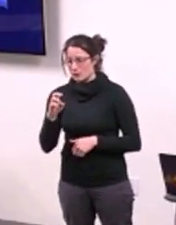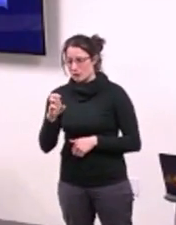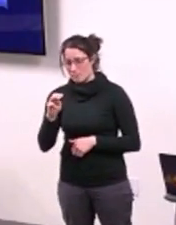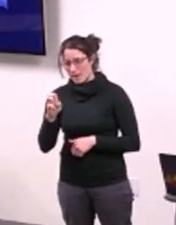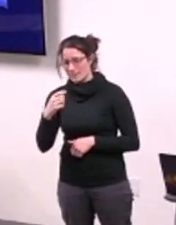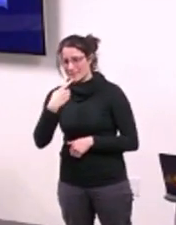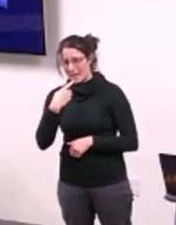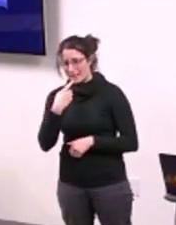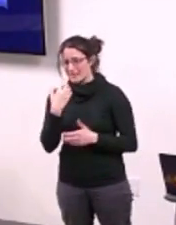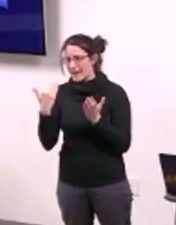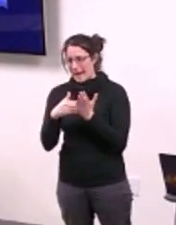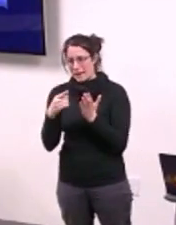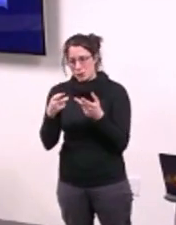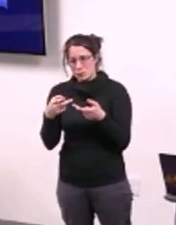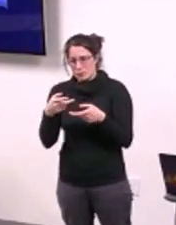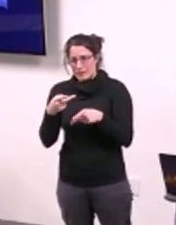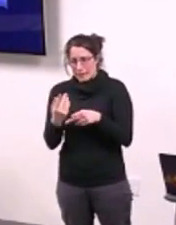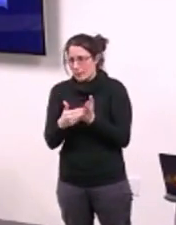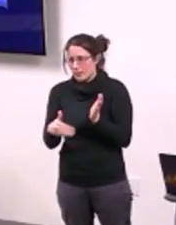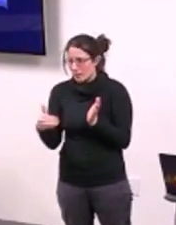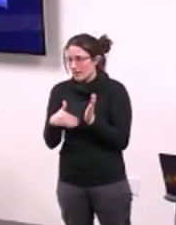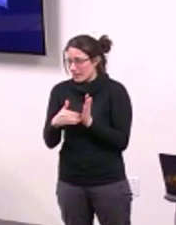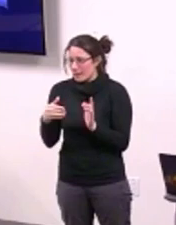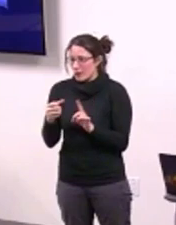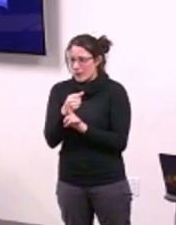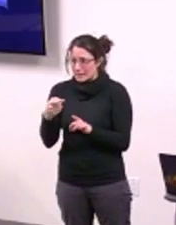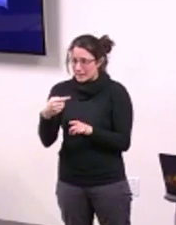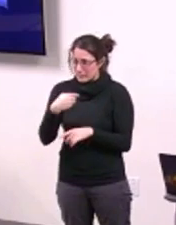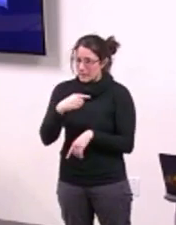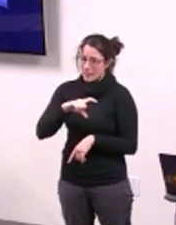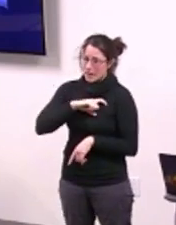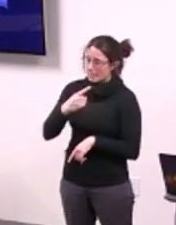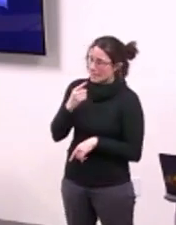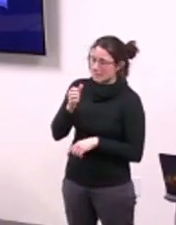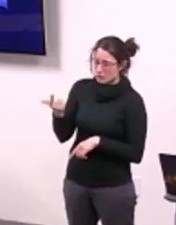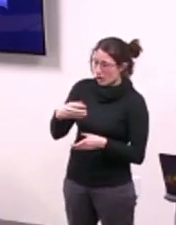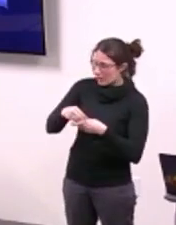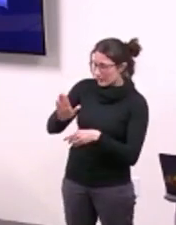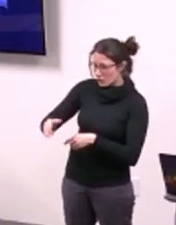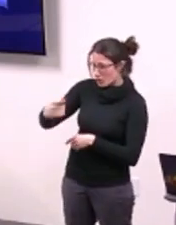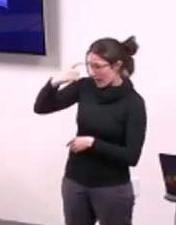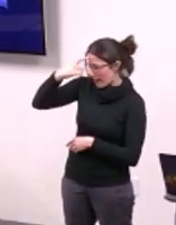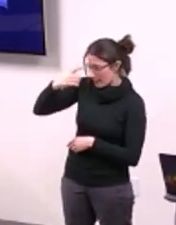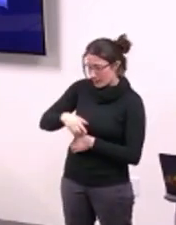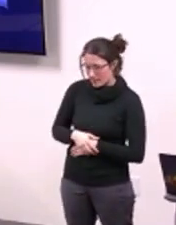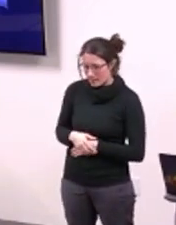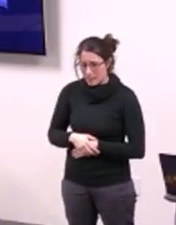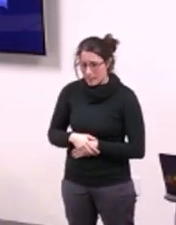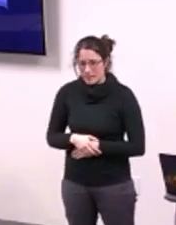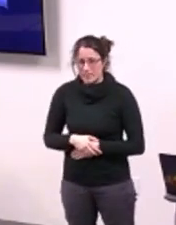The older cop says, "It's all in your head, man. It's all in your head." Right? So that's the part of the .